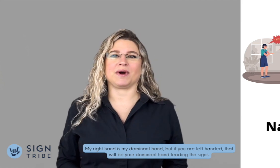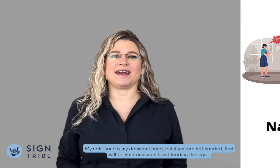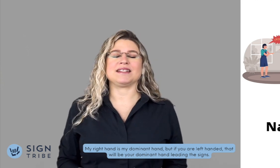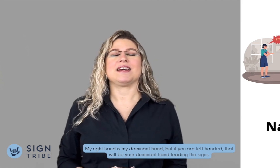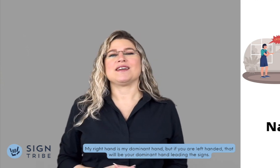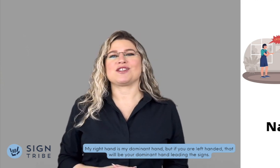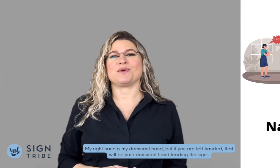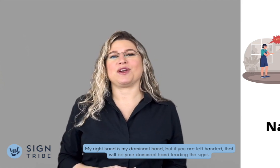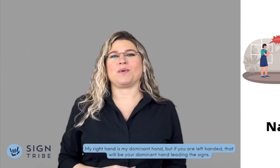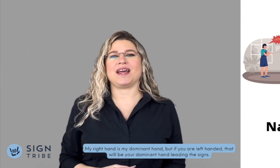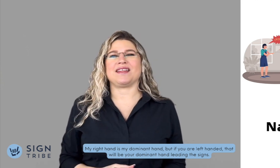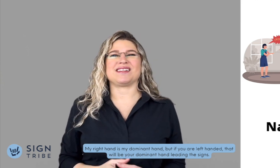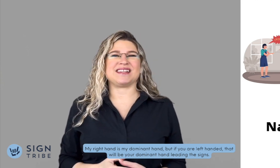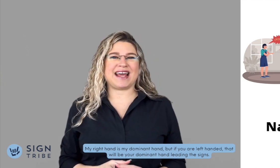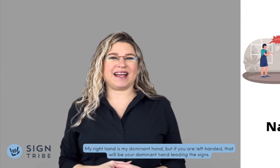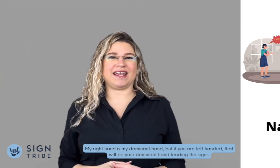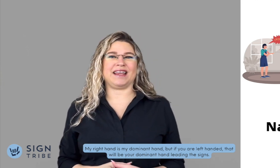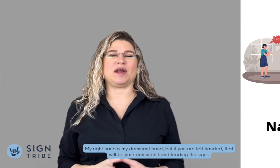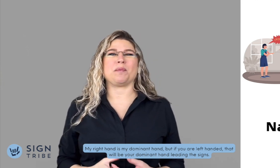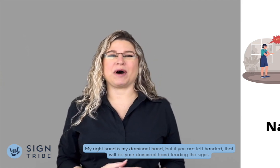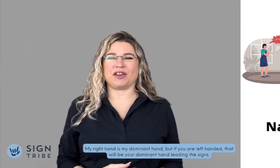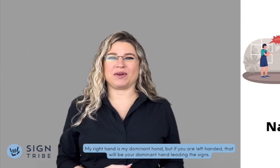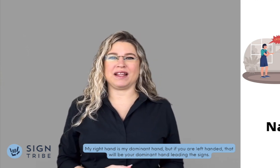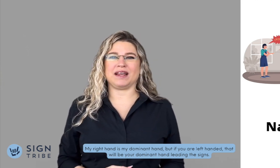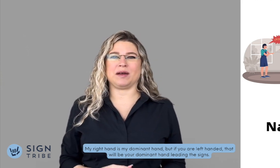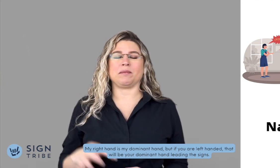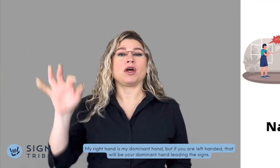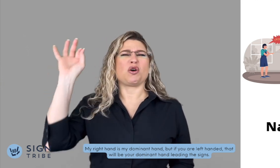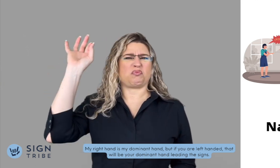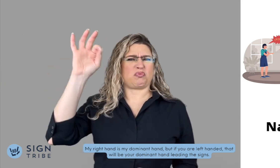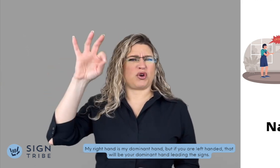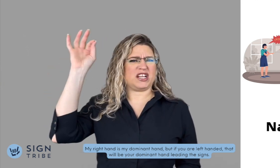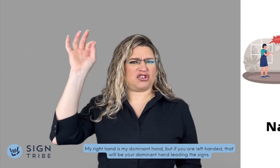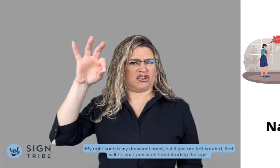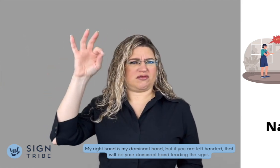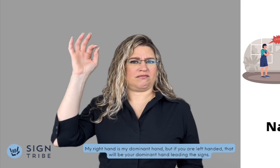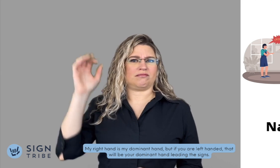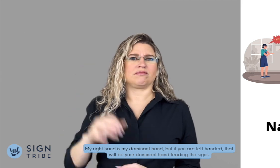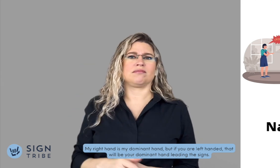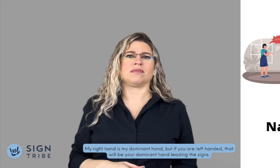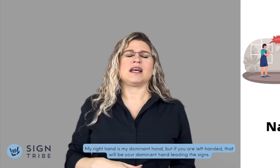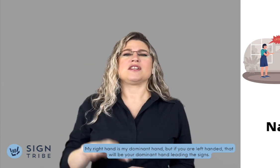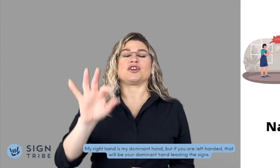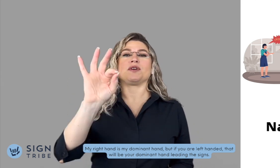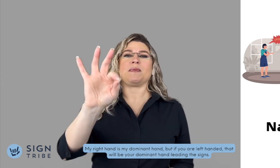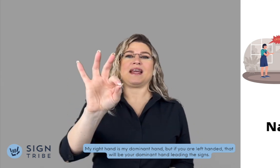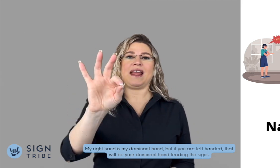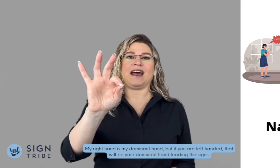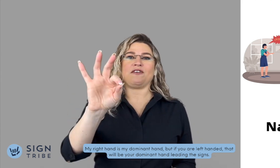right? So in a way that's nagging, bothering them, preach. So you're going to make an F